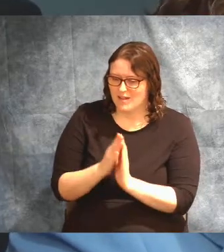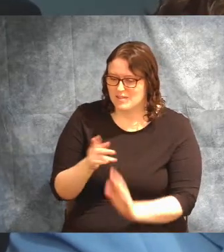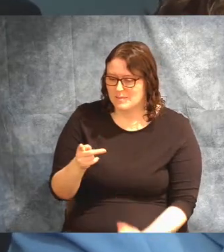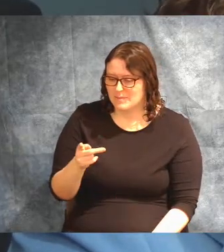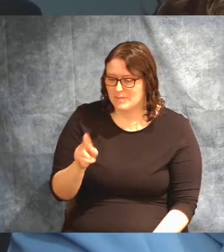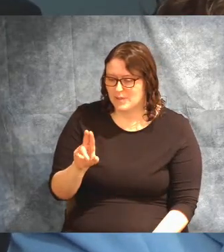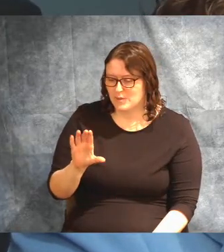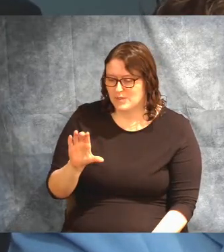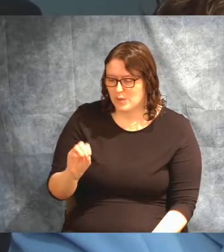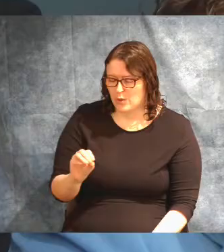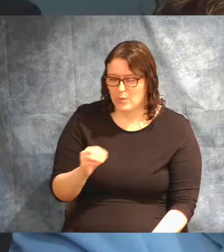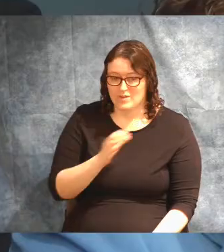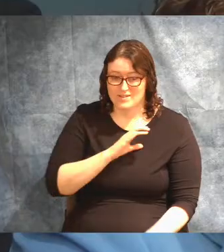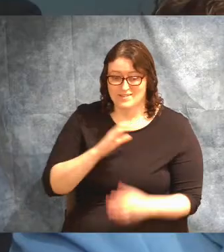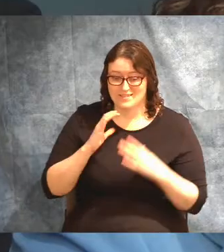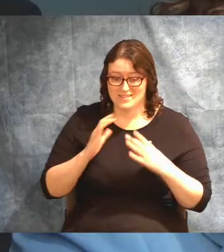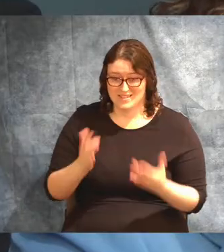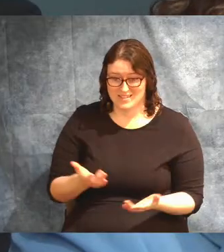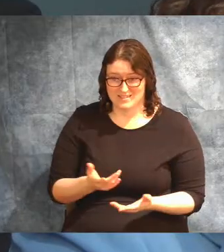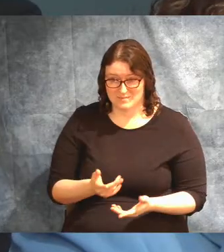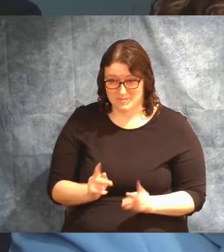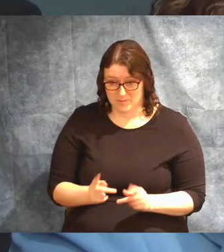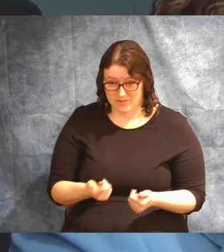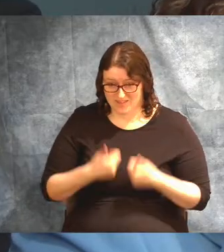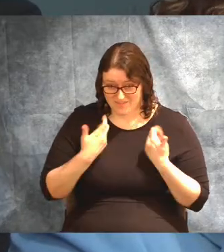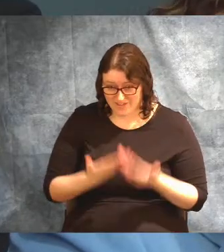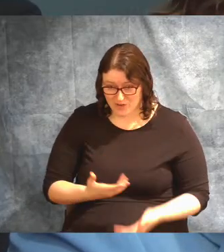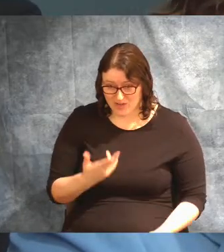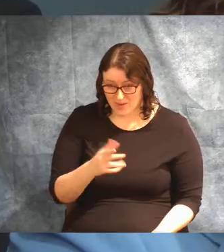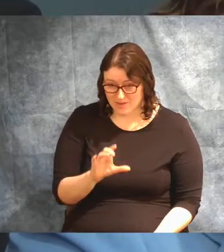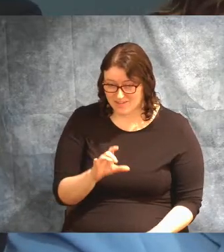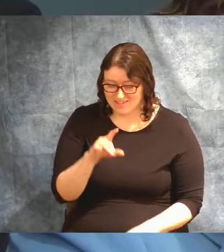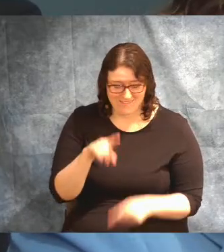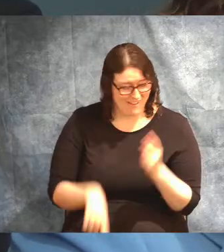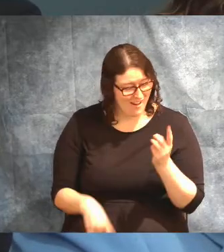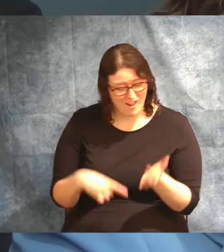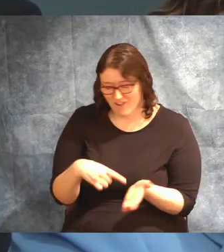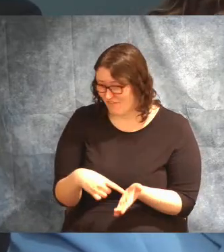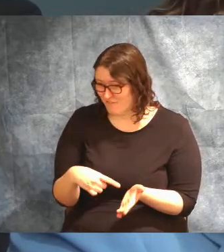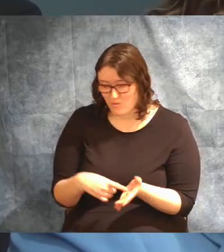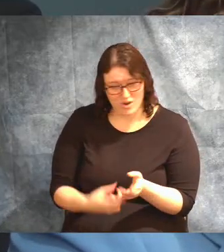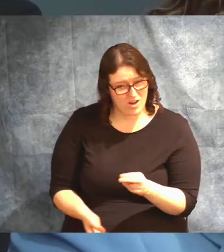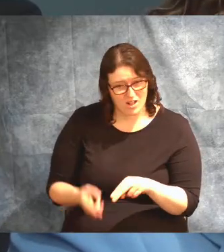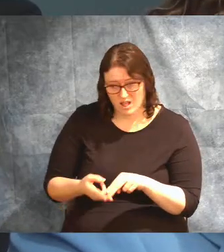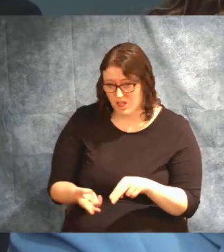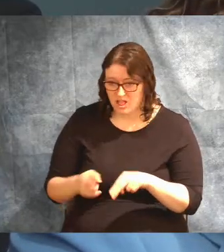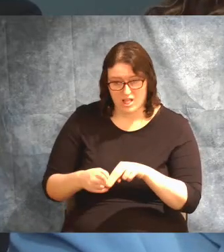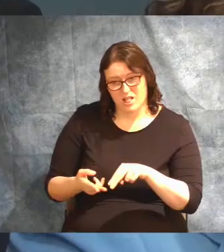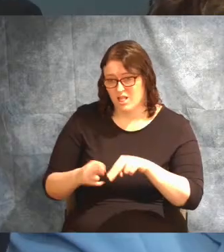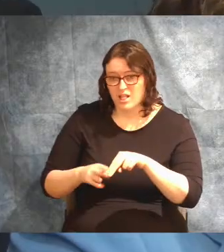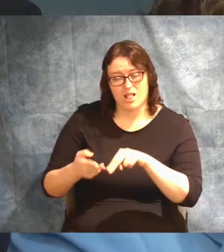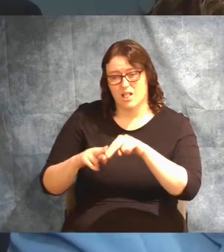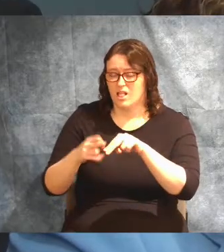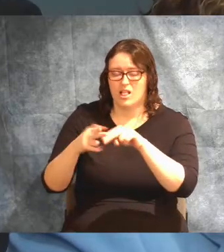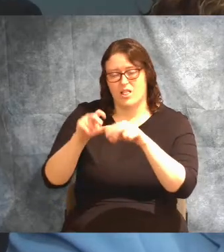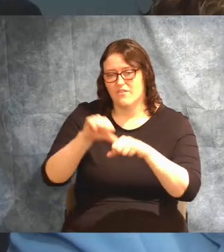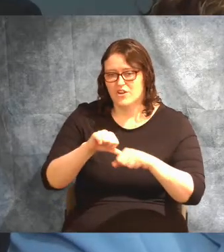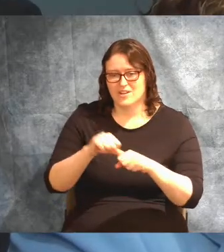the citizens of Hamilton County cannot afford any more increases to their gas and electric bills.